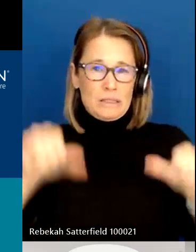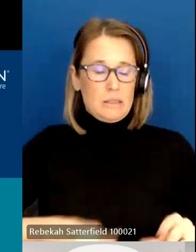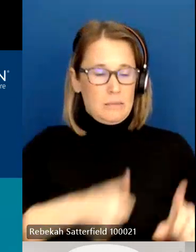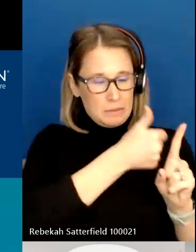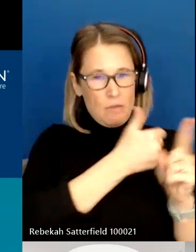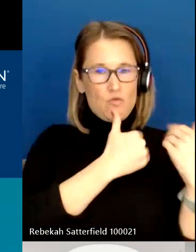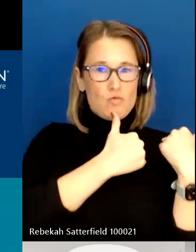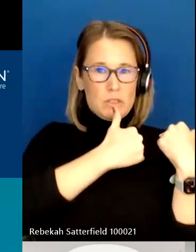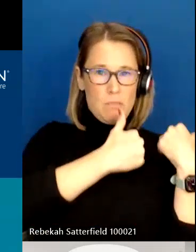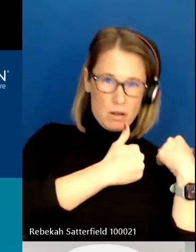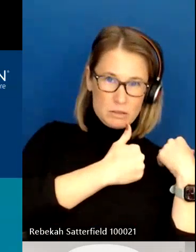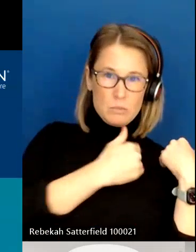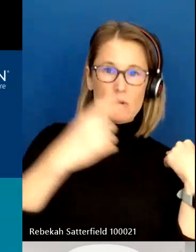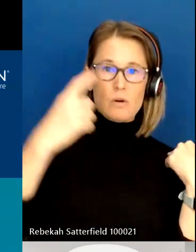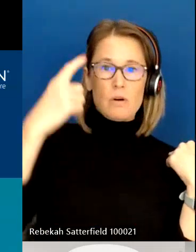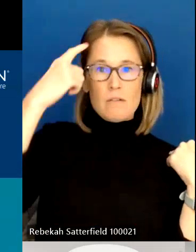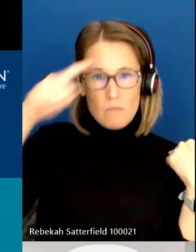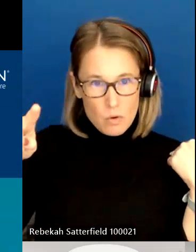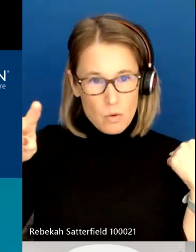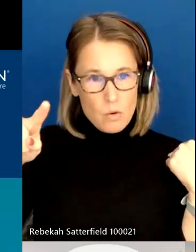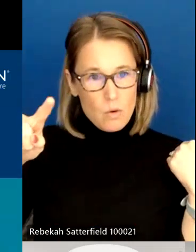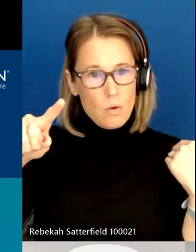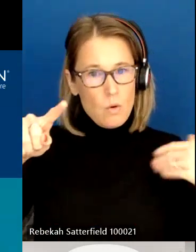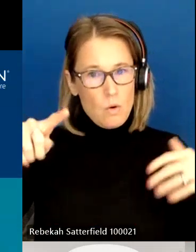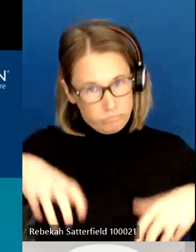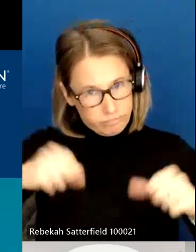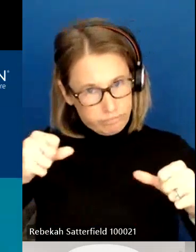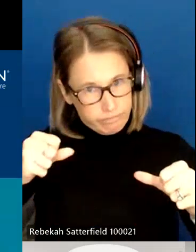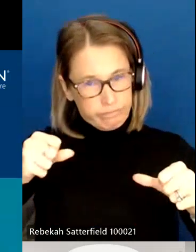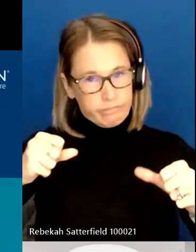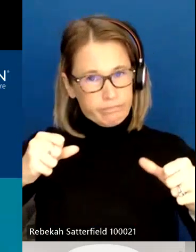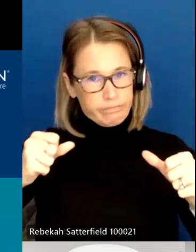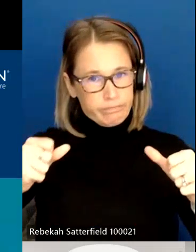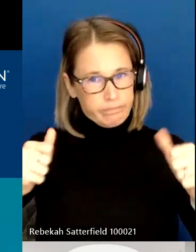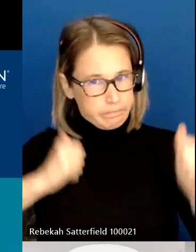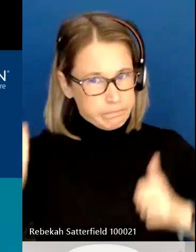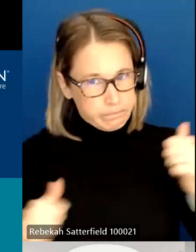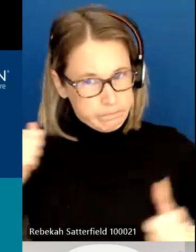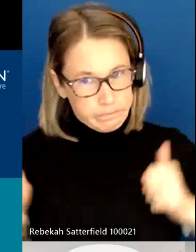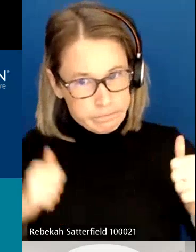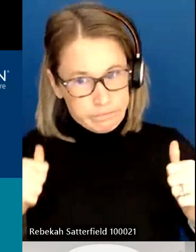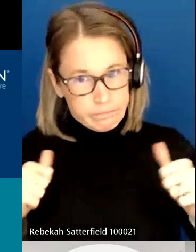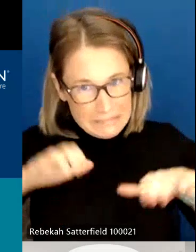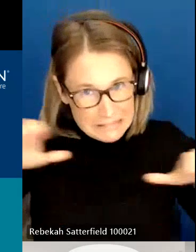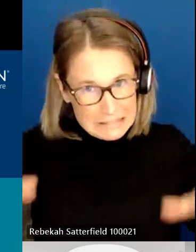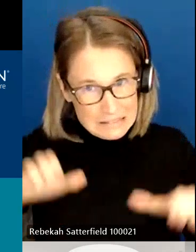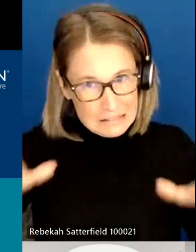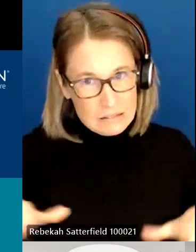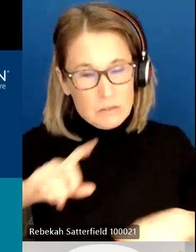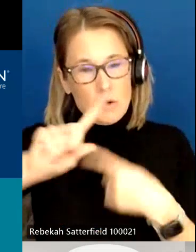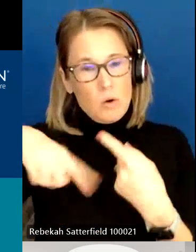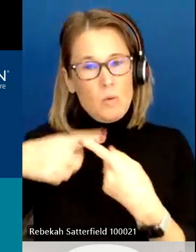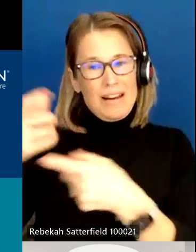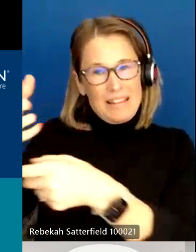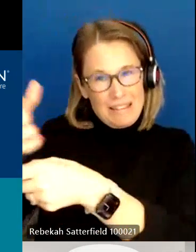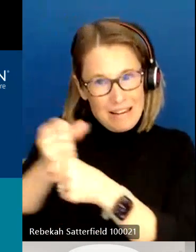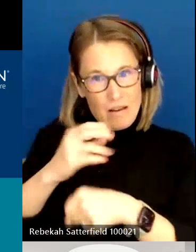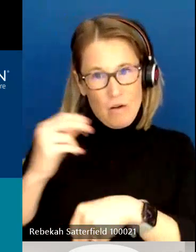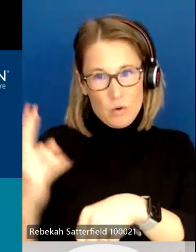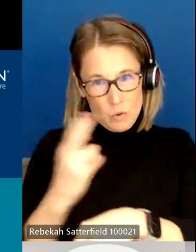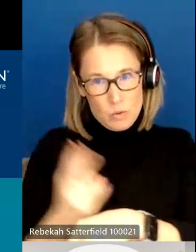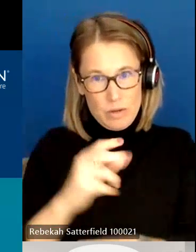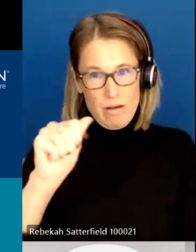end to conduct due diligence when acquiring and using these AI tools so across the country right